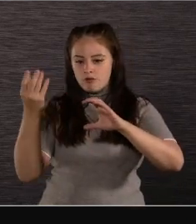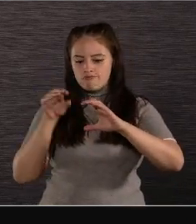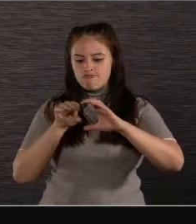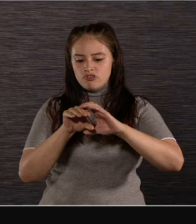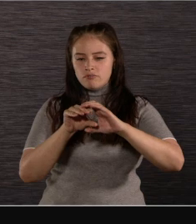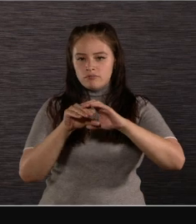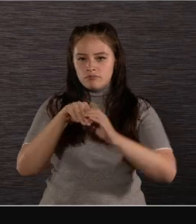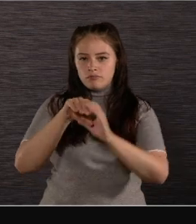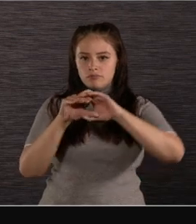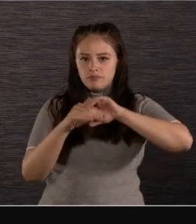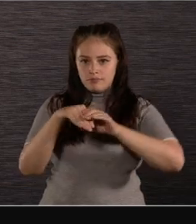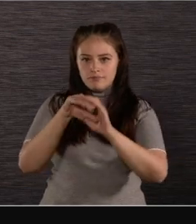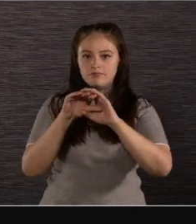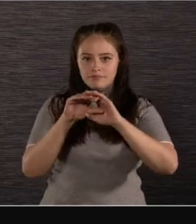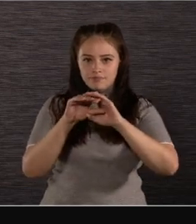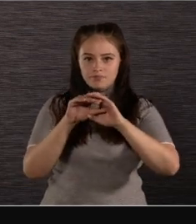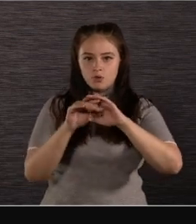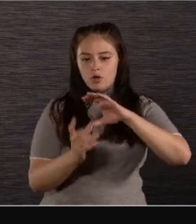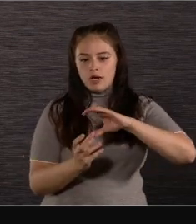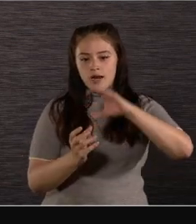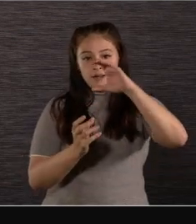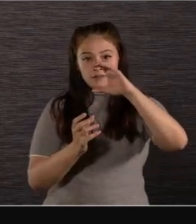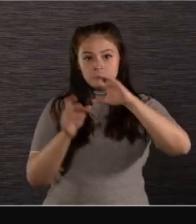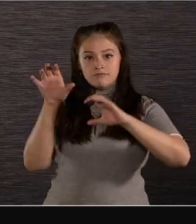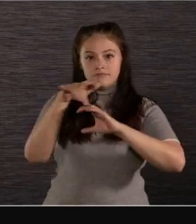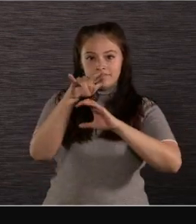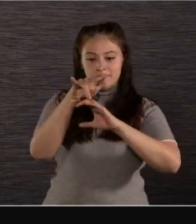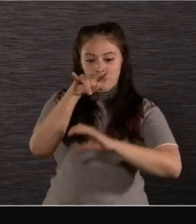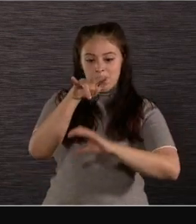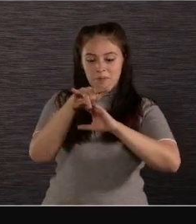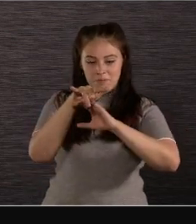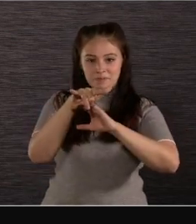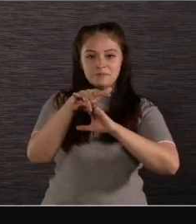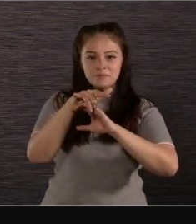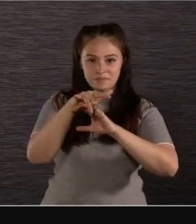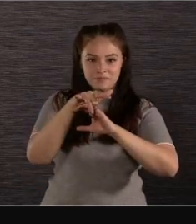Connect it and then I'm going